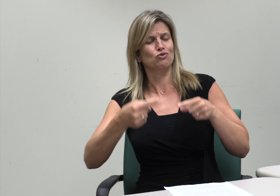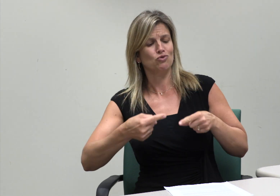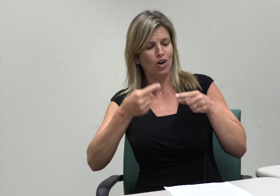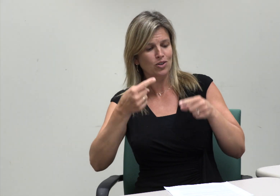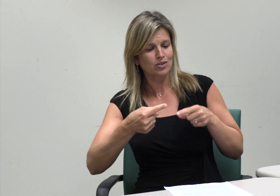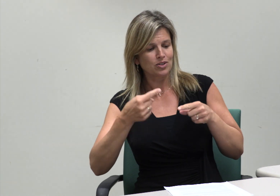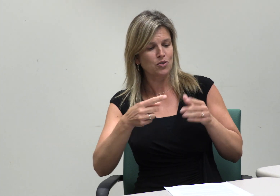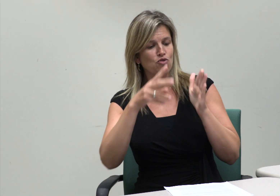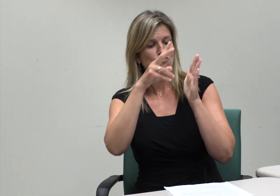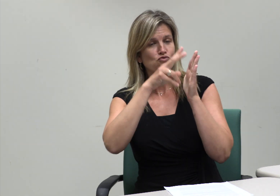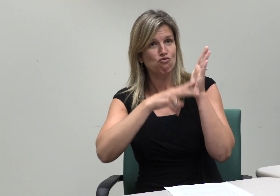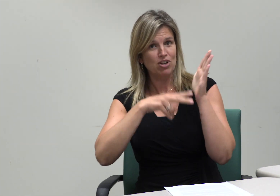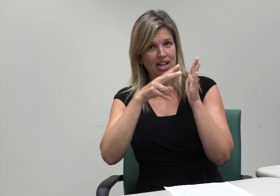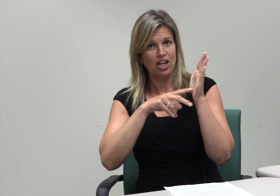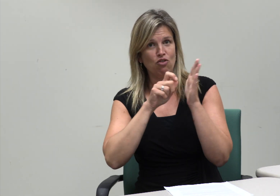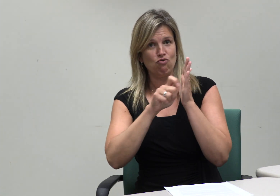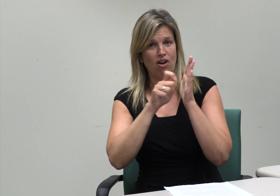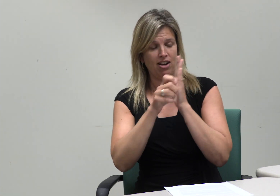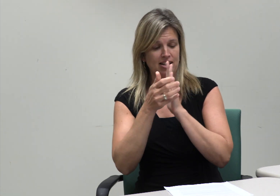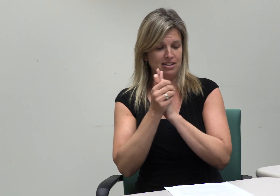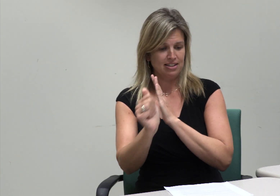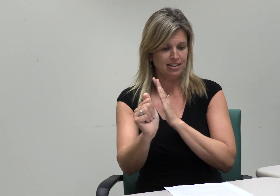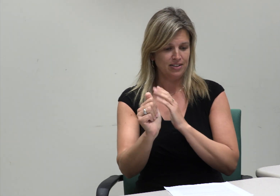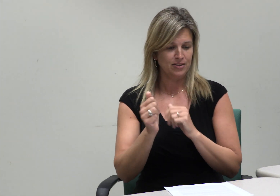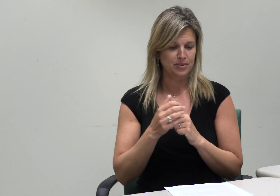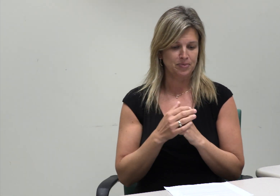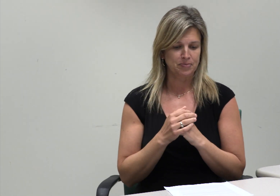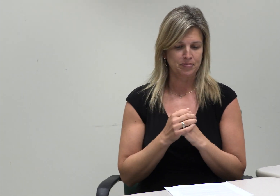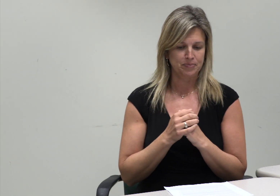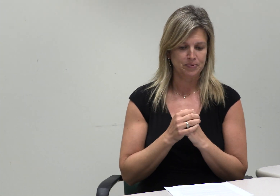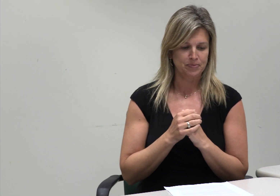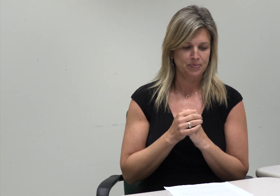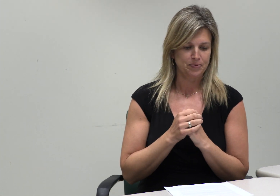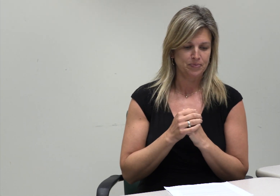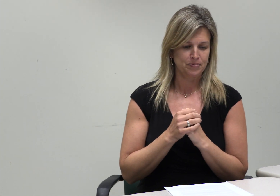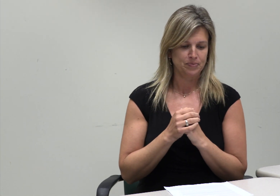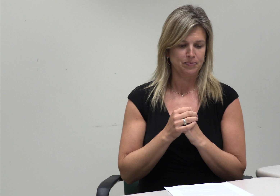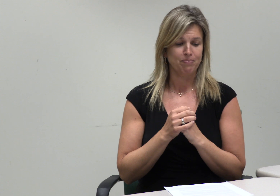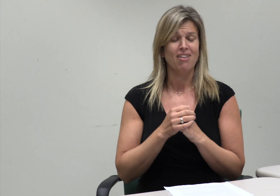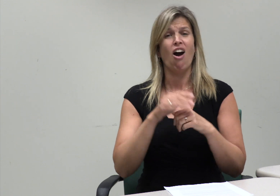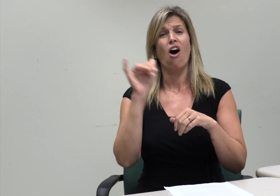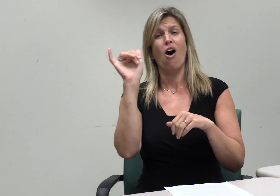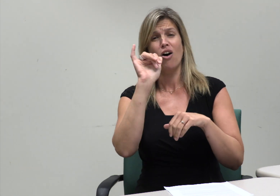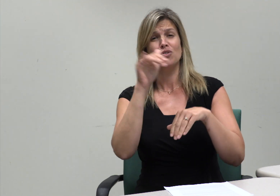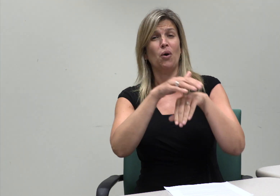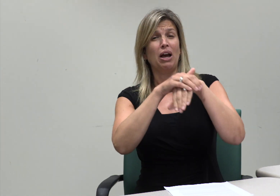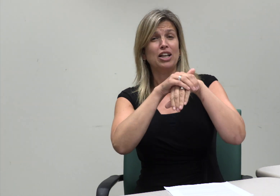Yet, she still struggles with reading, writing skills, English vocabulary, and grammar.